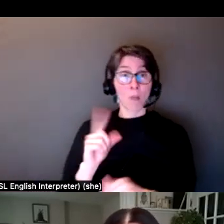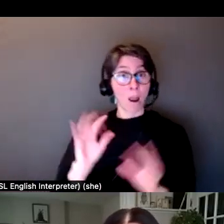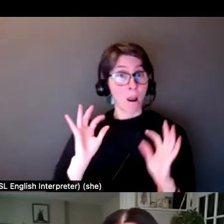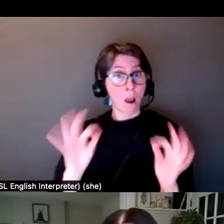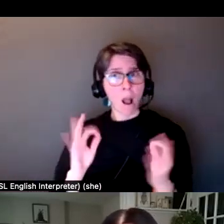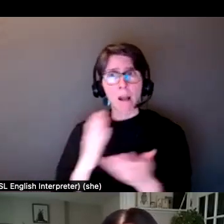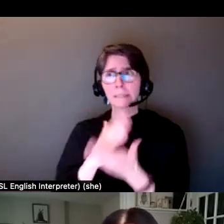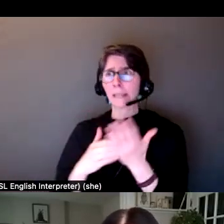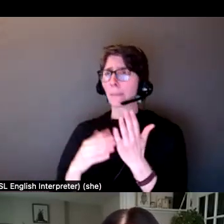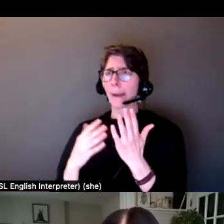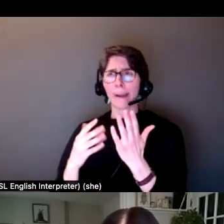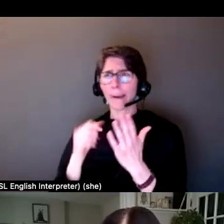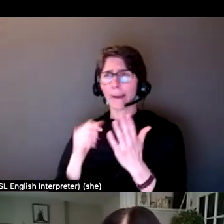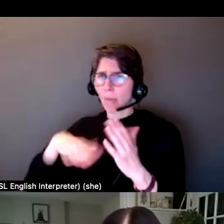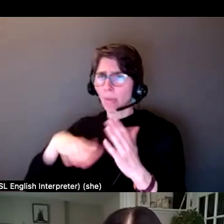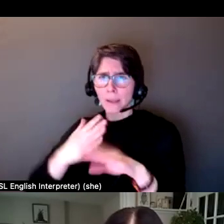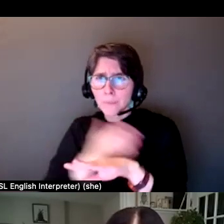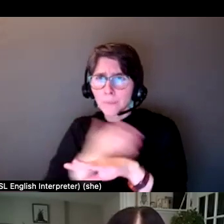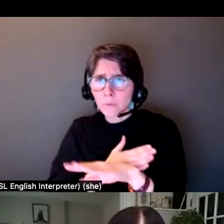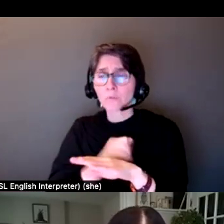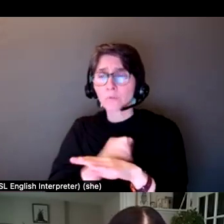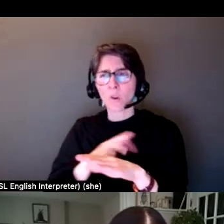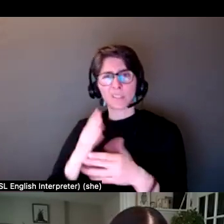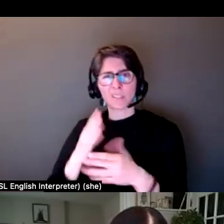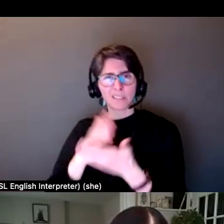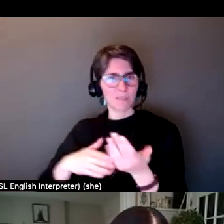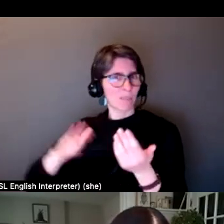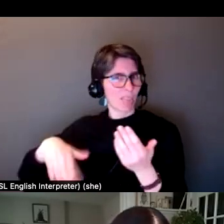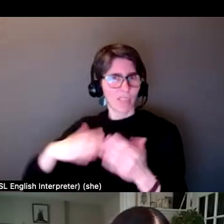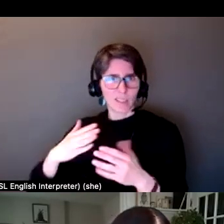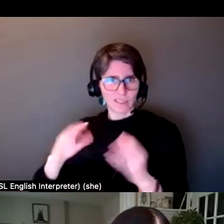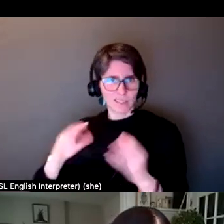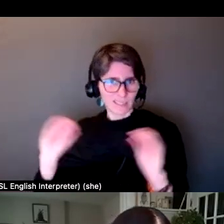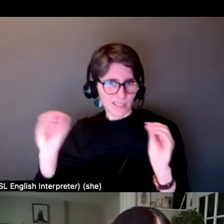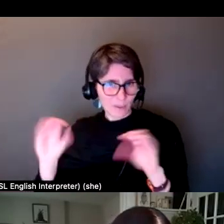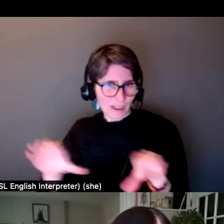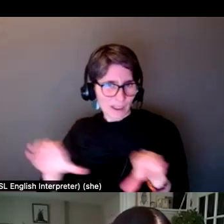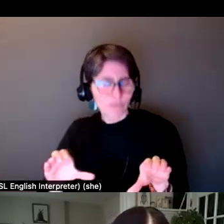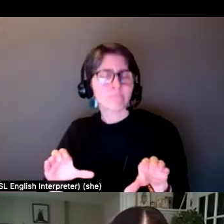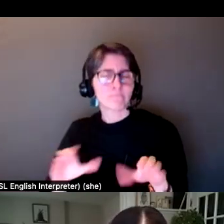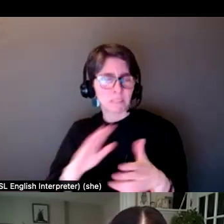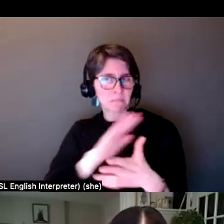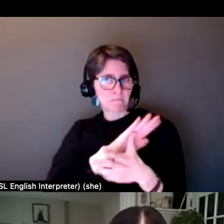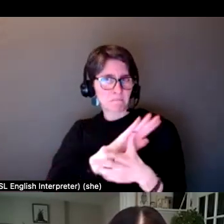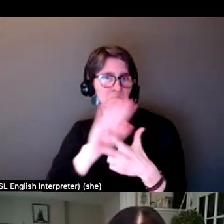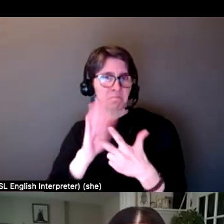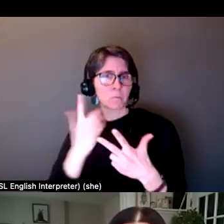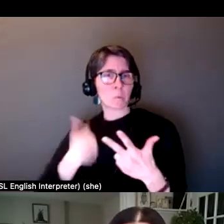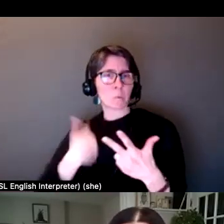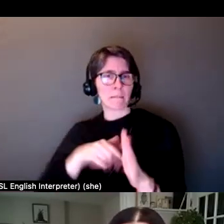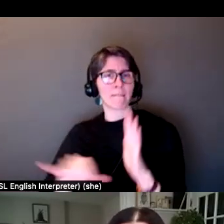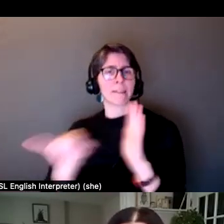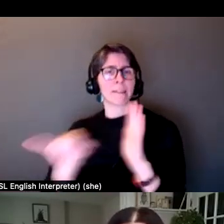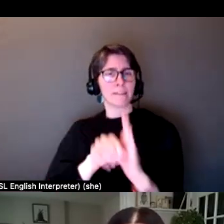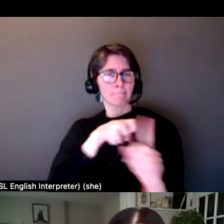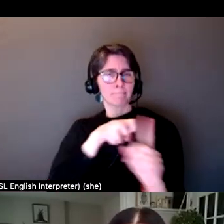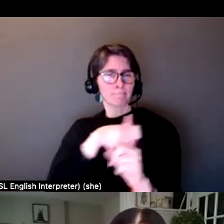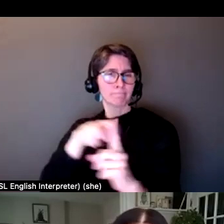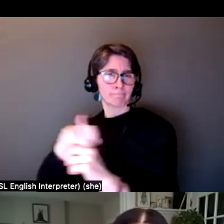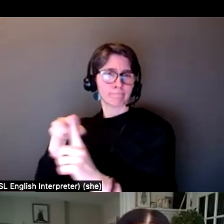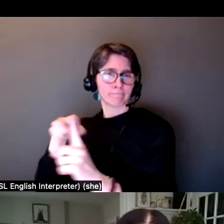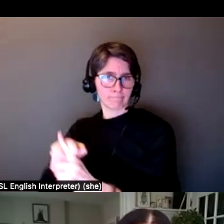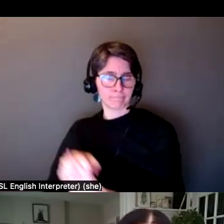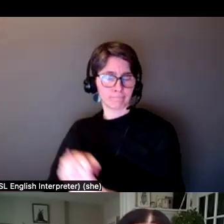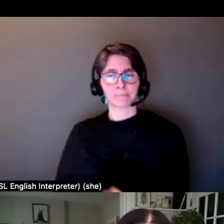and also what work just still needs to be done. Okay, so I'm going to just talk a moment about